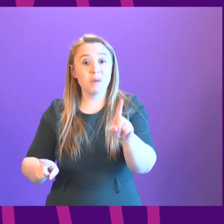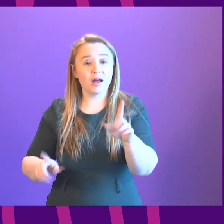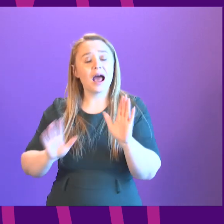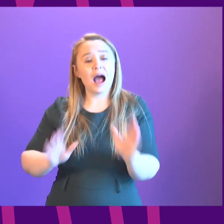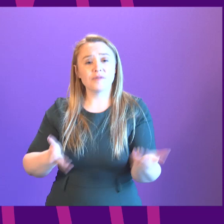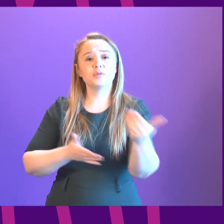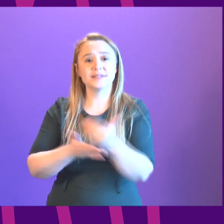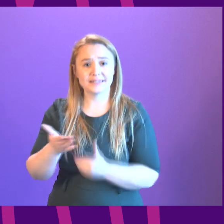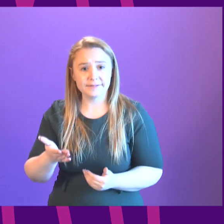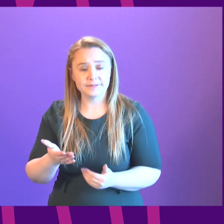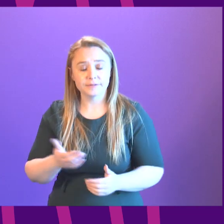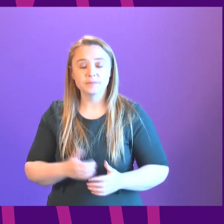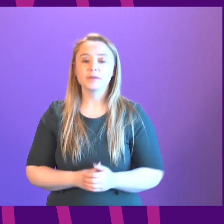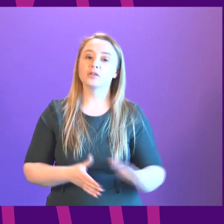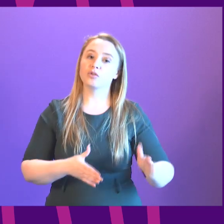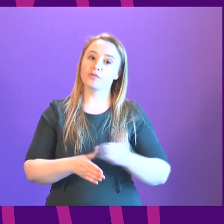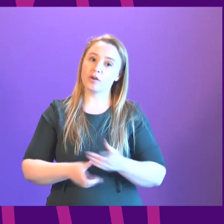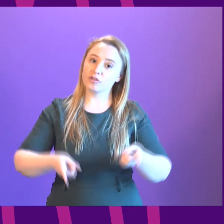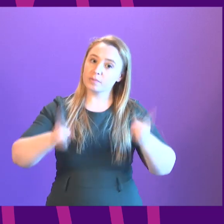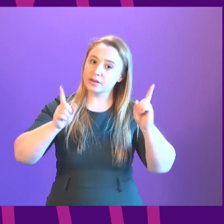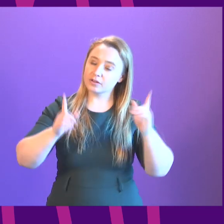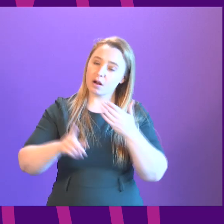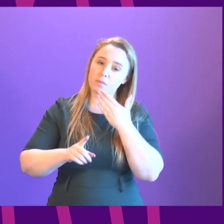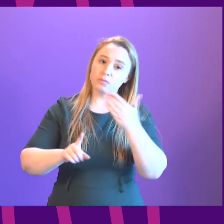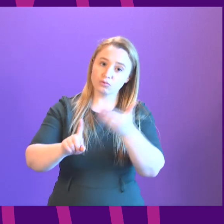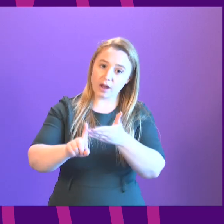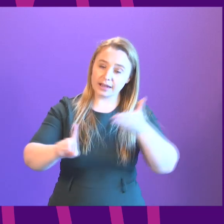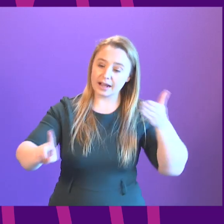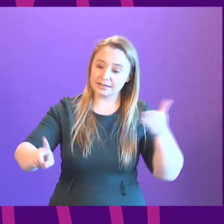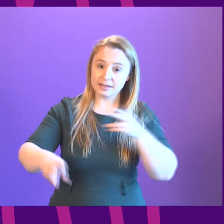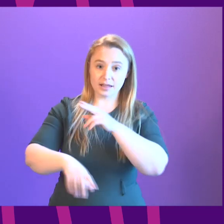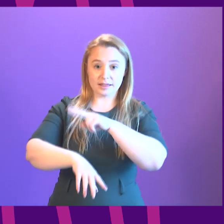Does the First Minister recognise that many teachers and school staff already feel that